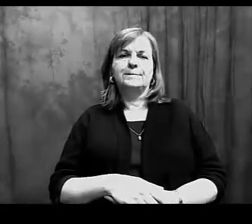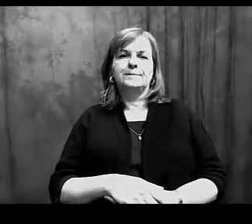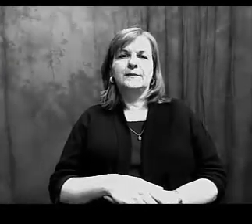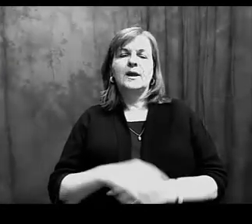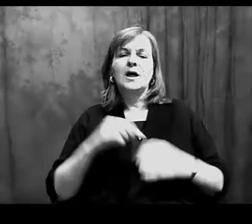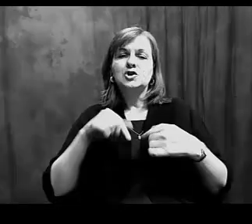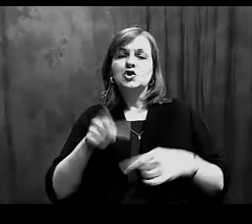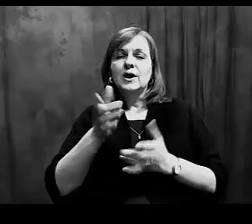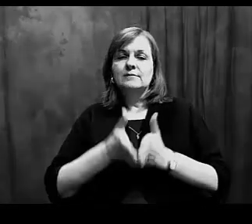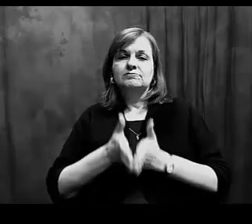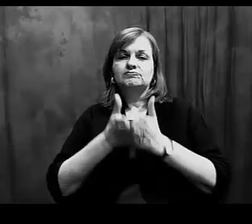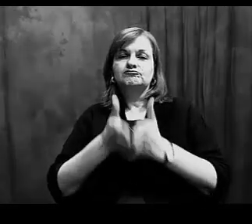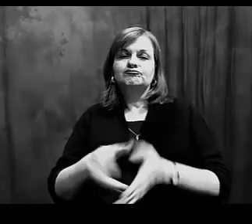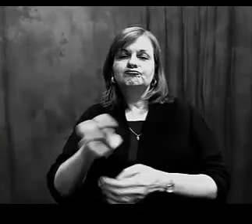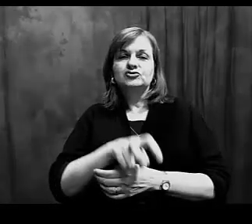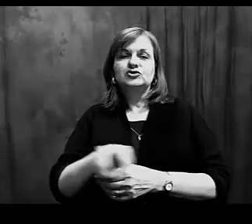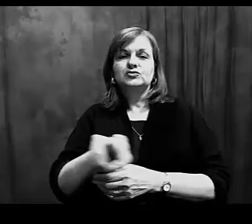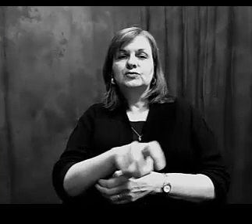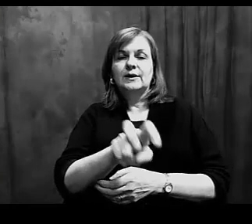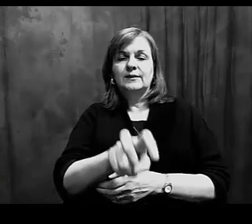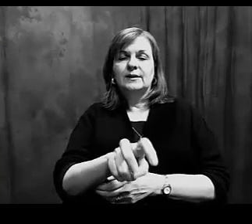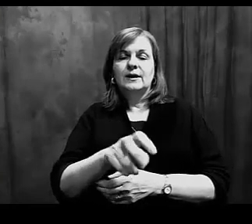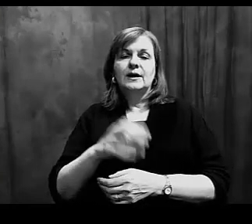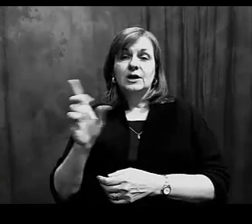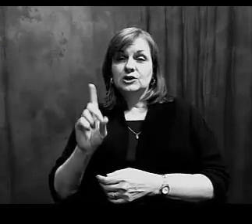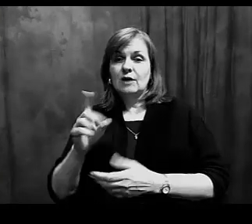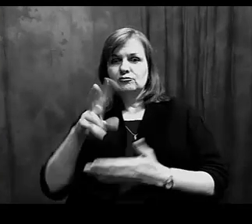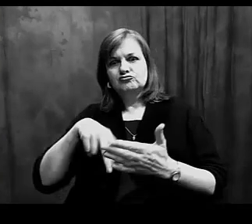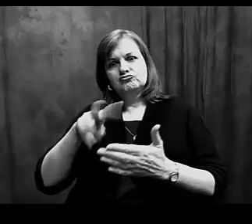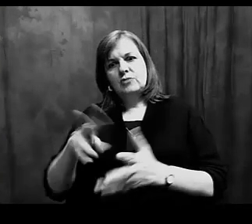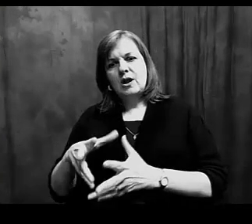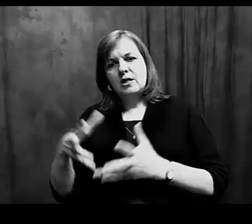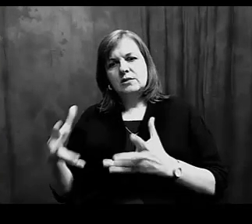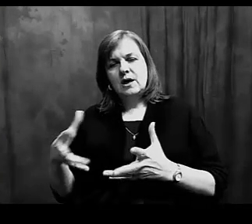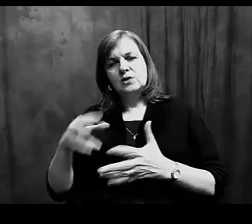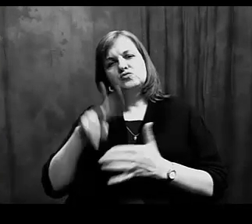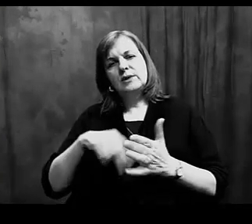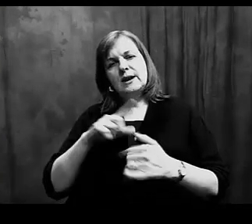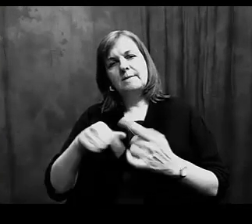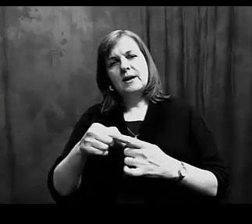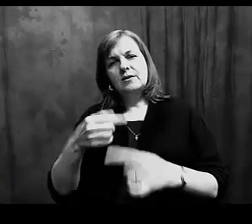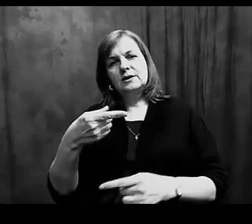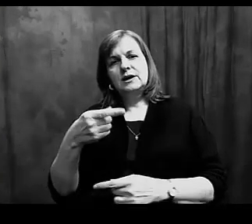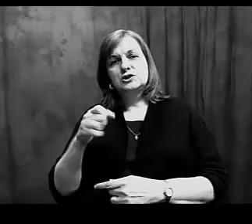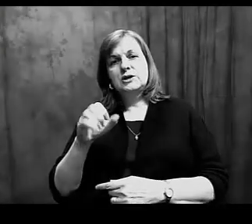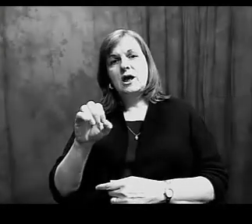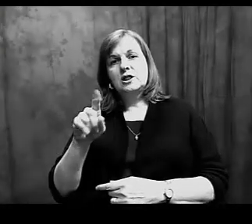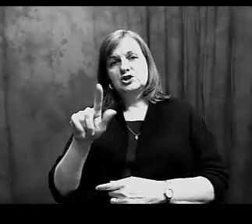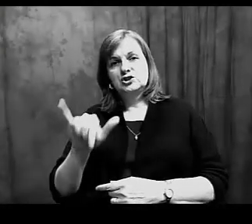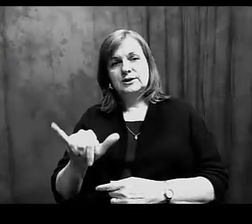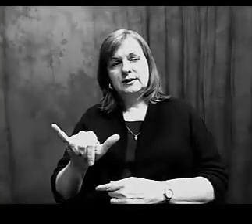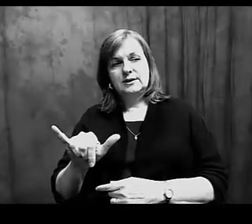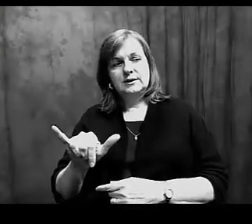while Darwin was on this voyage he spent a lot of time reading and spent a lot of time reading about geology